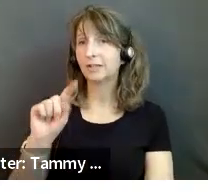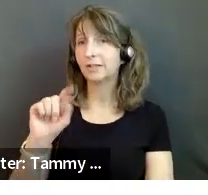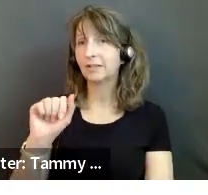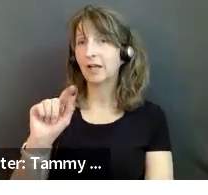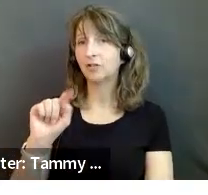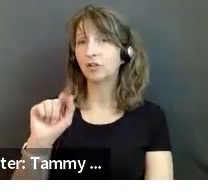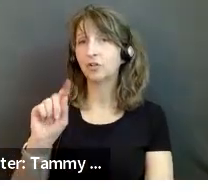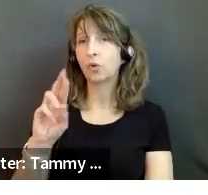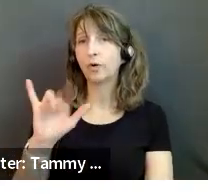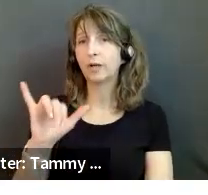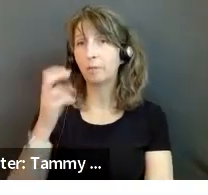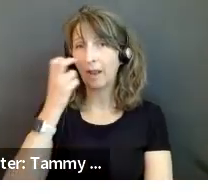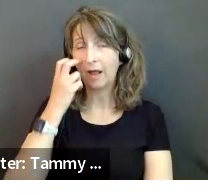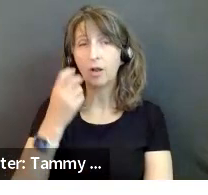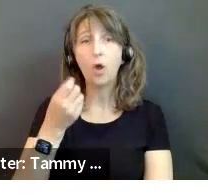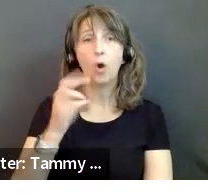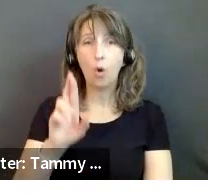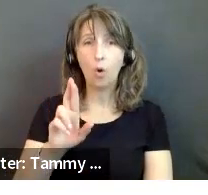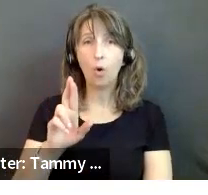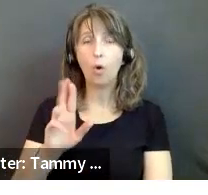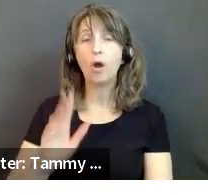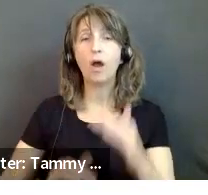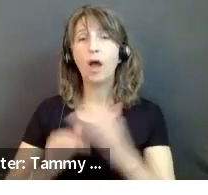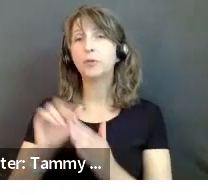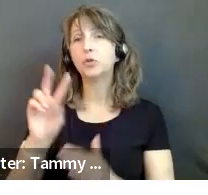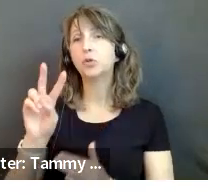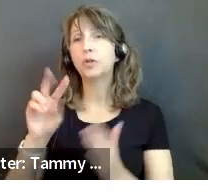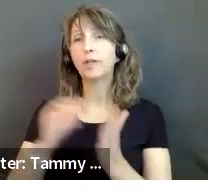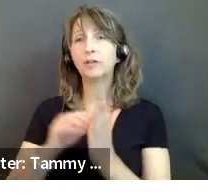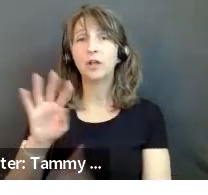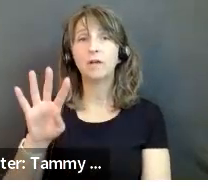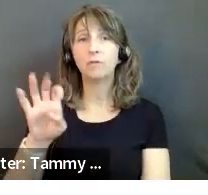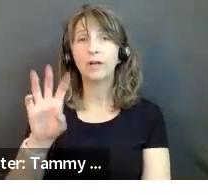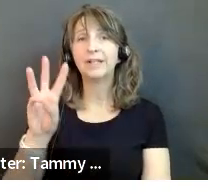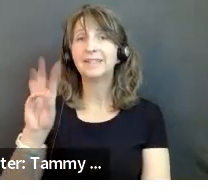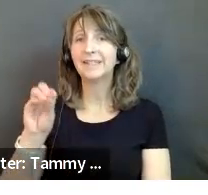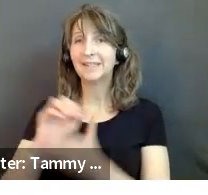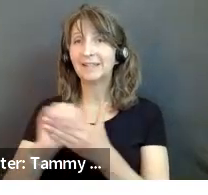Or $2,460 for those who are considered statutory blind. And that's one thing that we really look at.